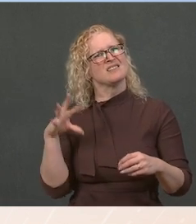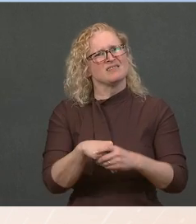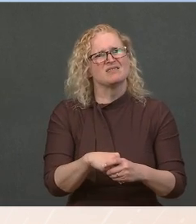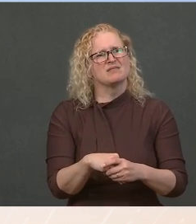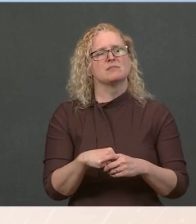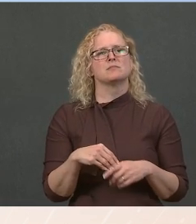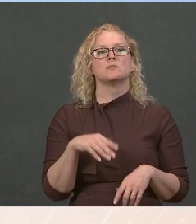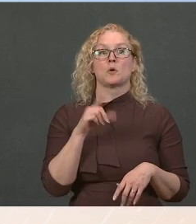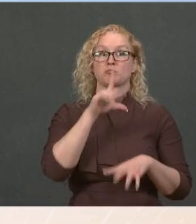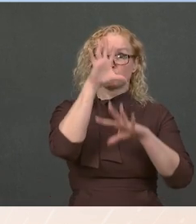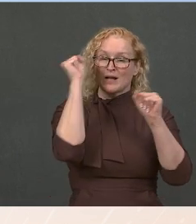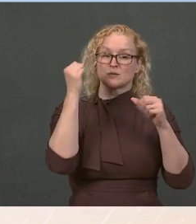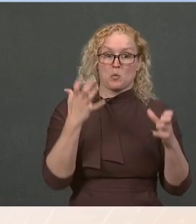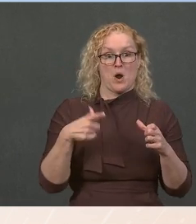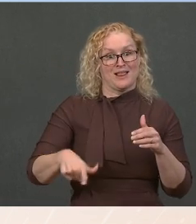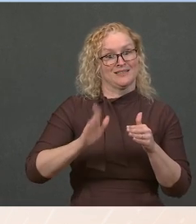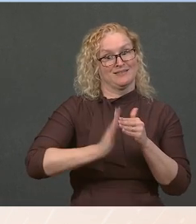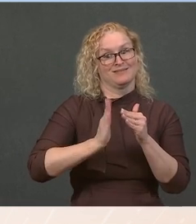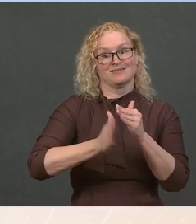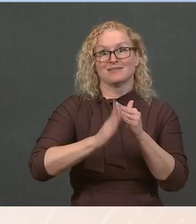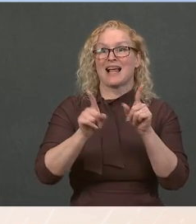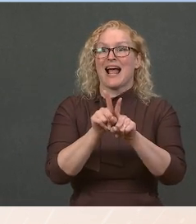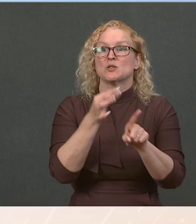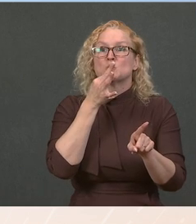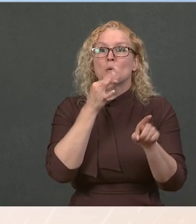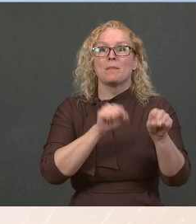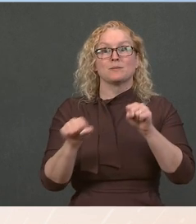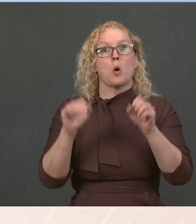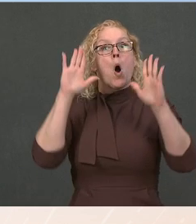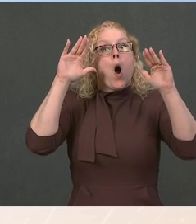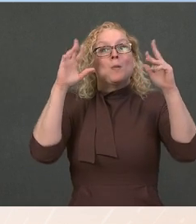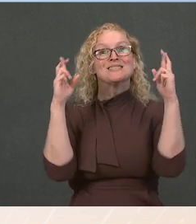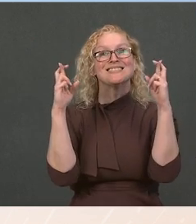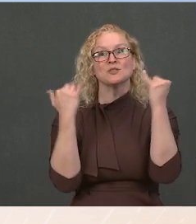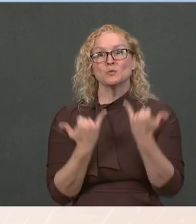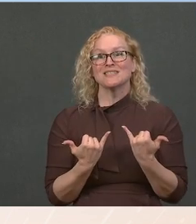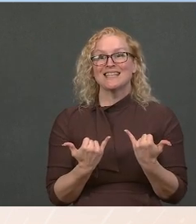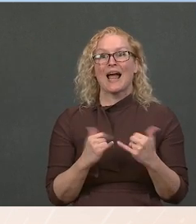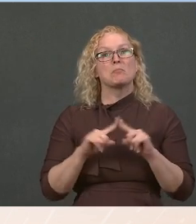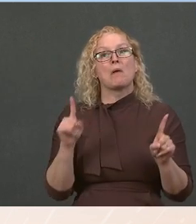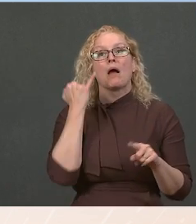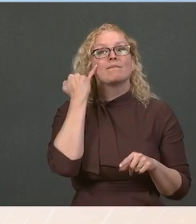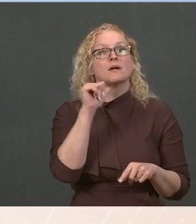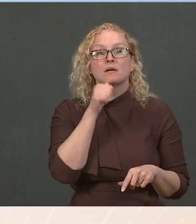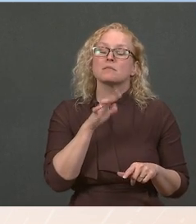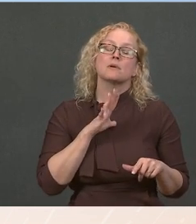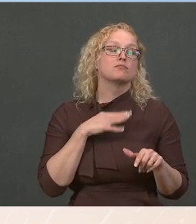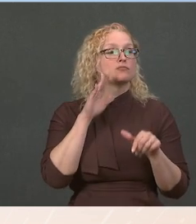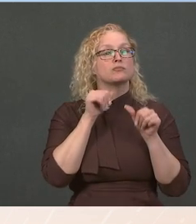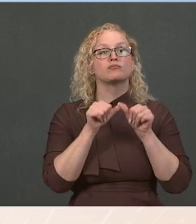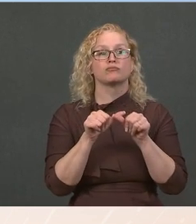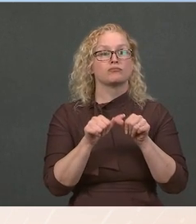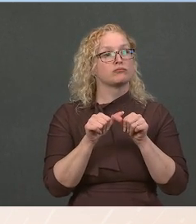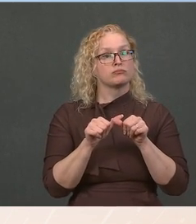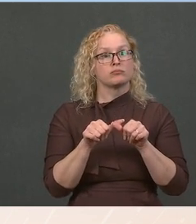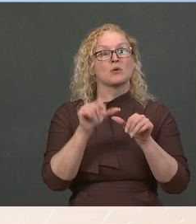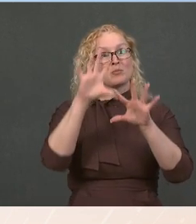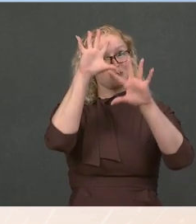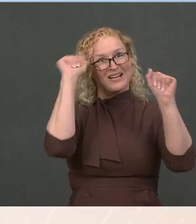If it's today, that's wonderful, but we want to get this done. That is the President's main priority. Go ahead. The Press: Thank you.